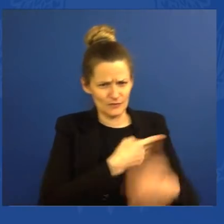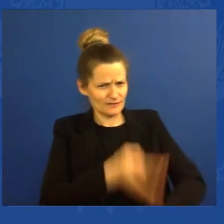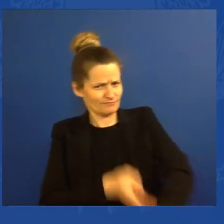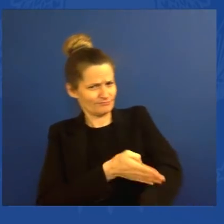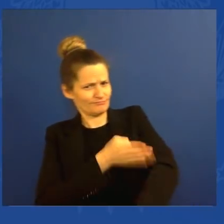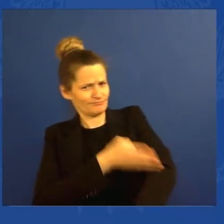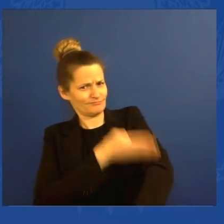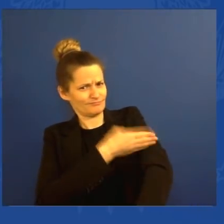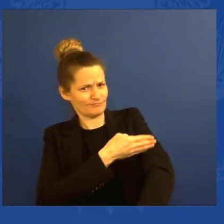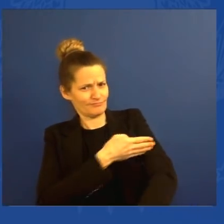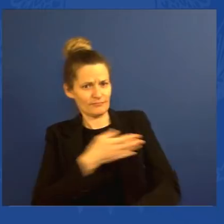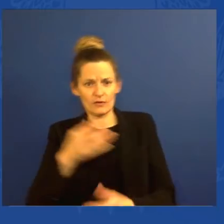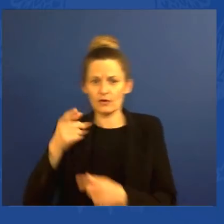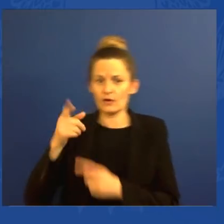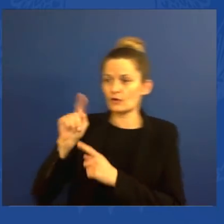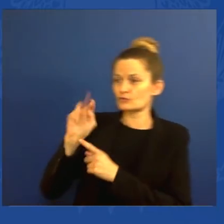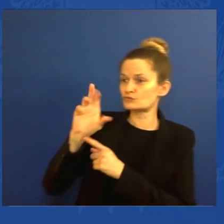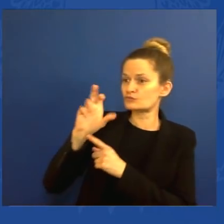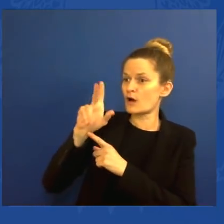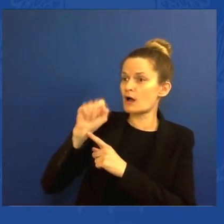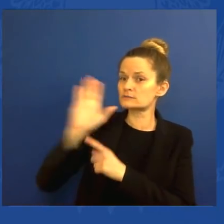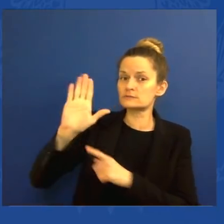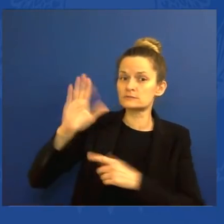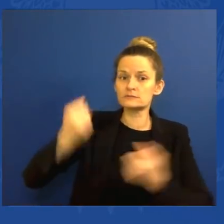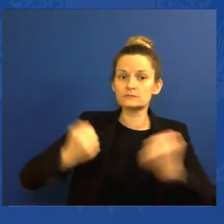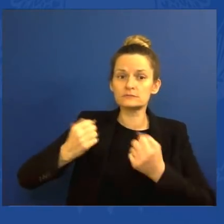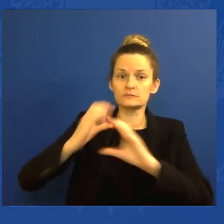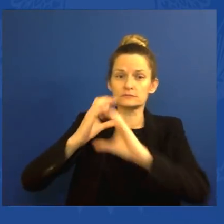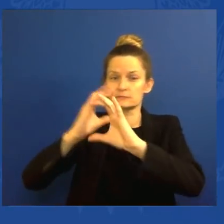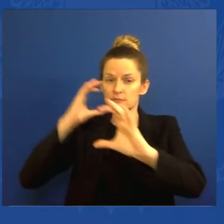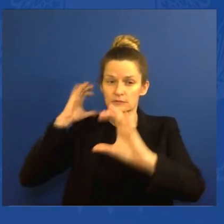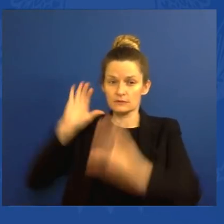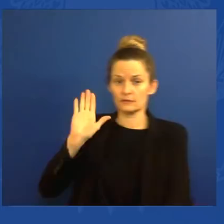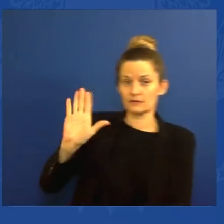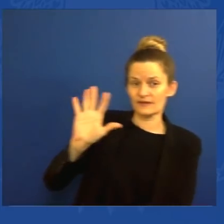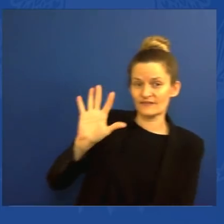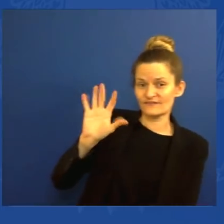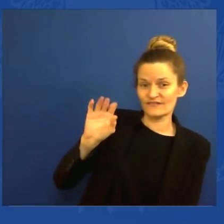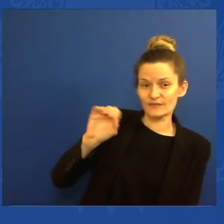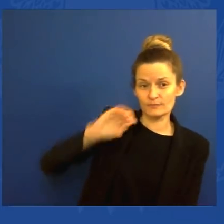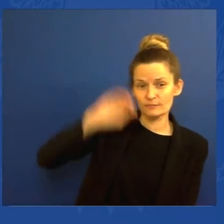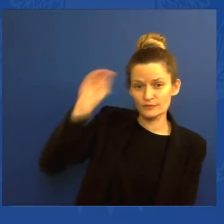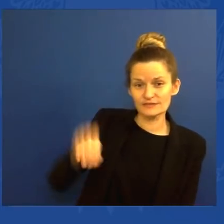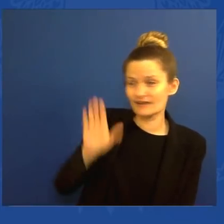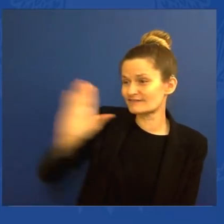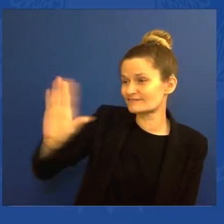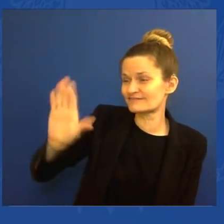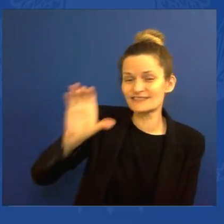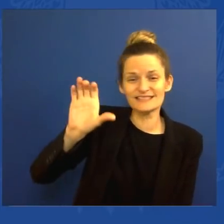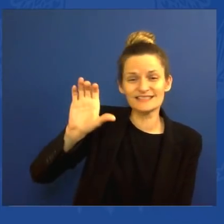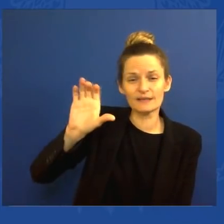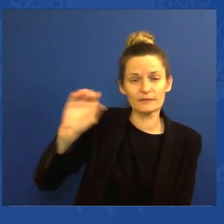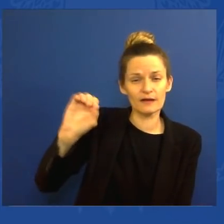And much of that work has now made its way into trucks that are on the road today and are benefiting society.